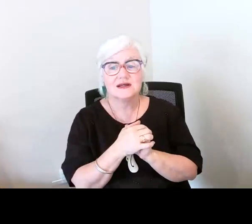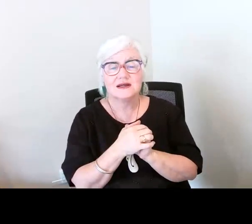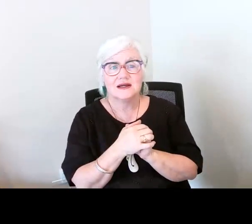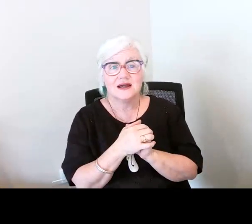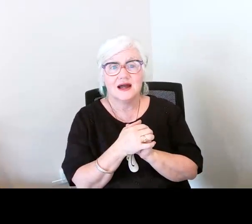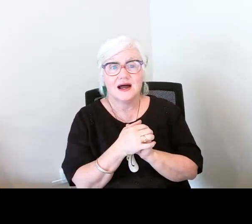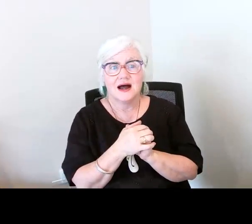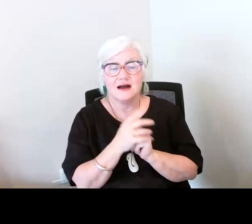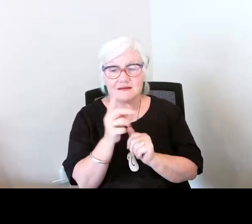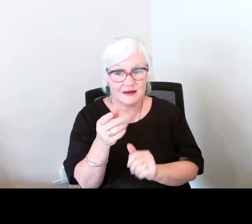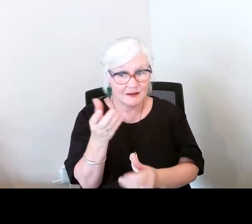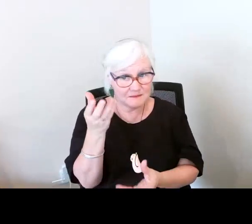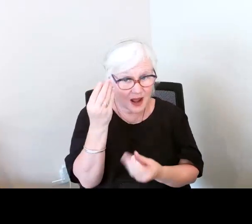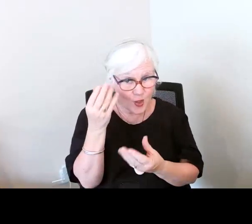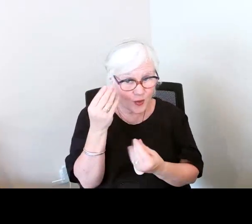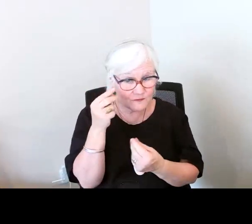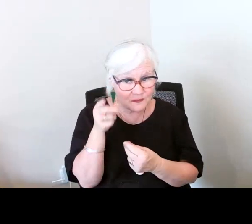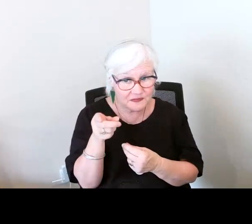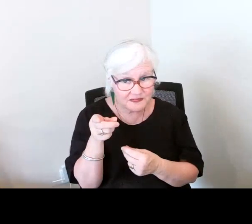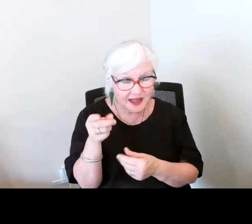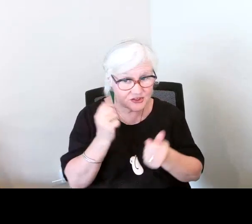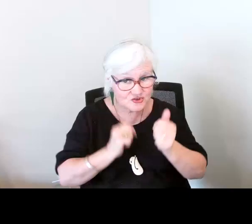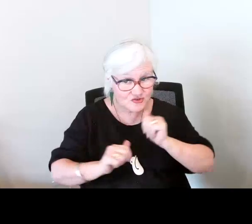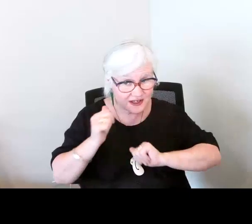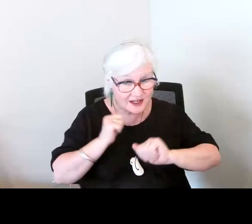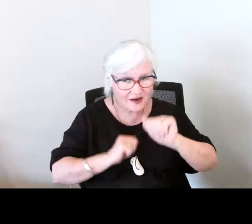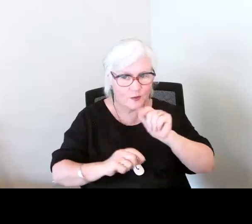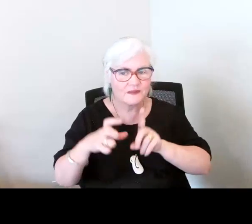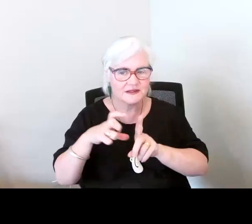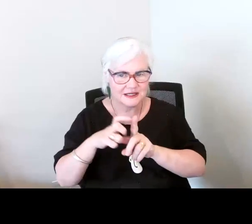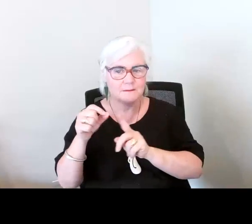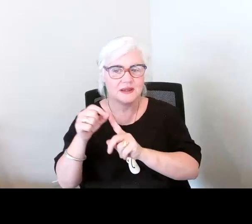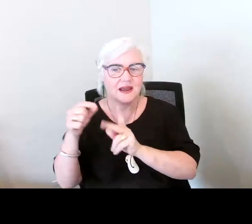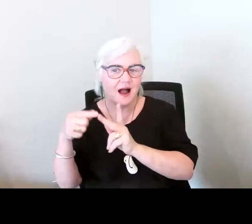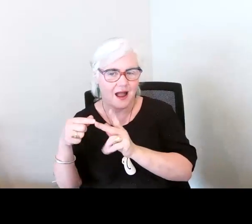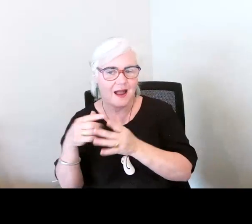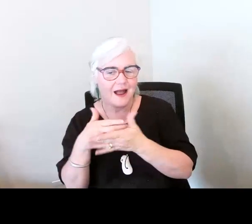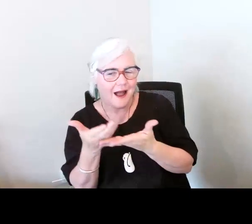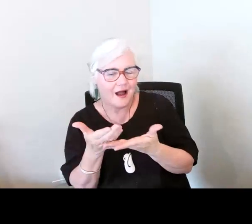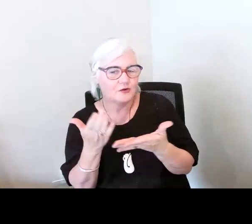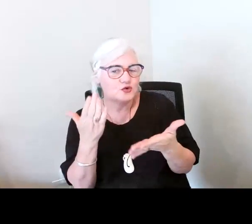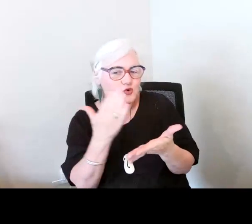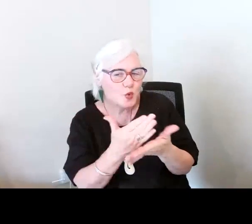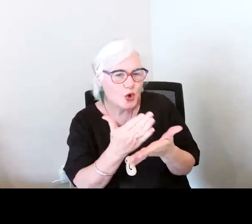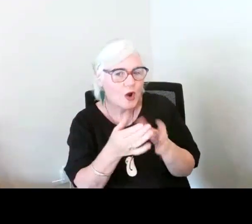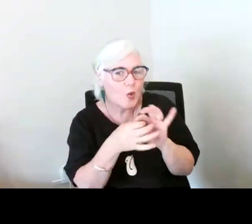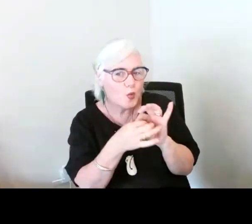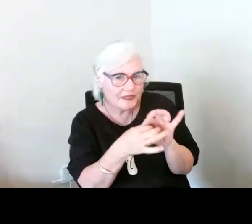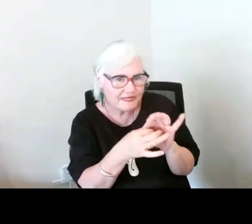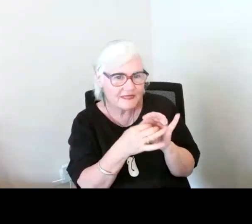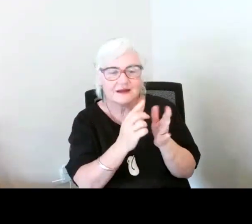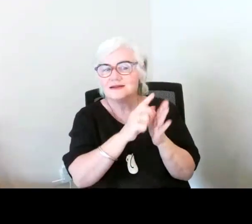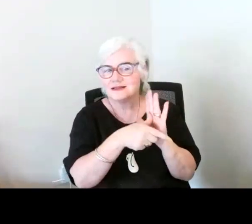What I learned from the training with DBI was how to work with disabled people in residential care